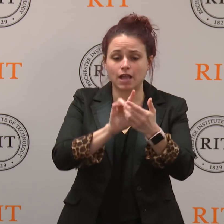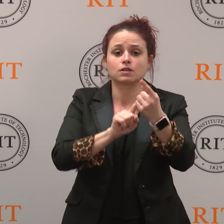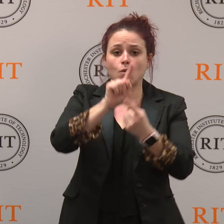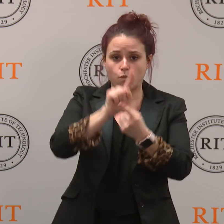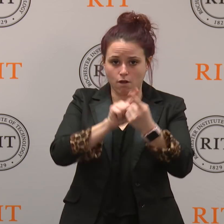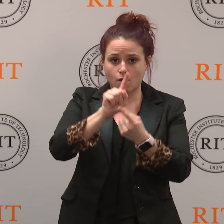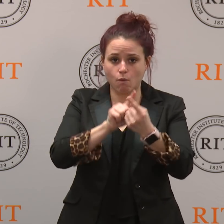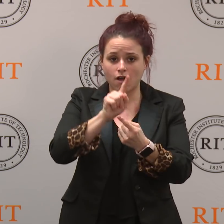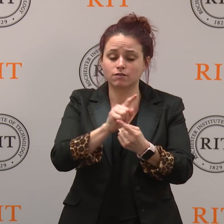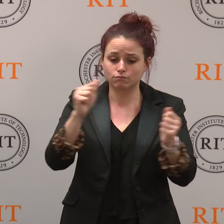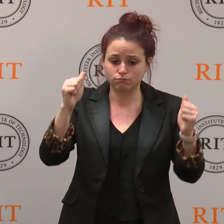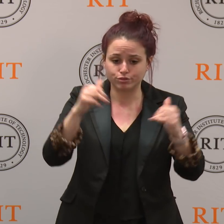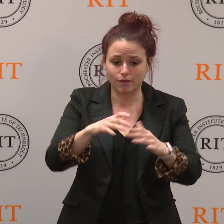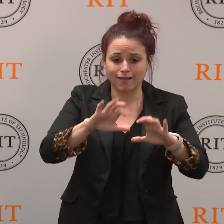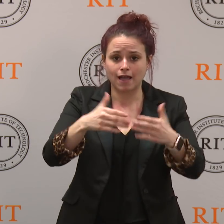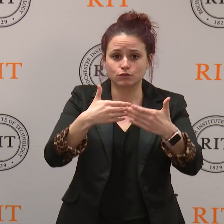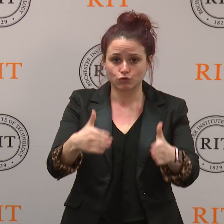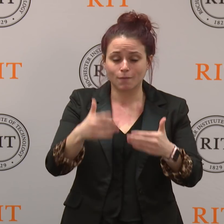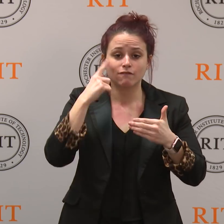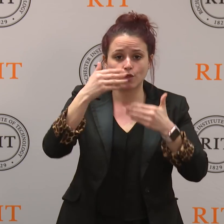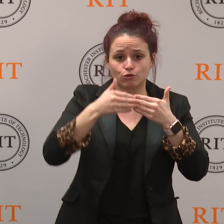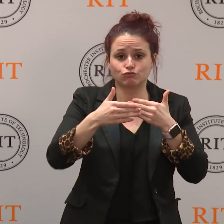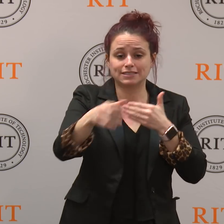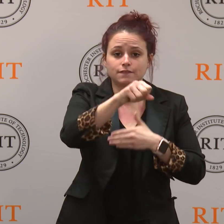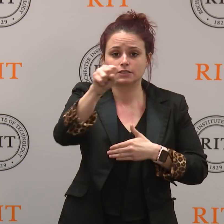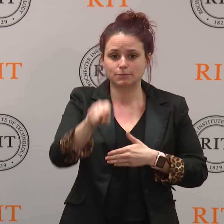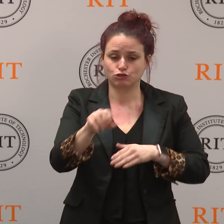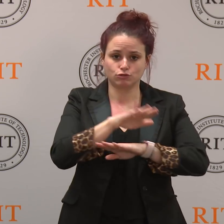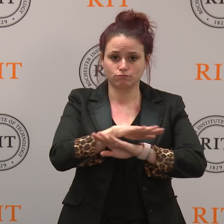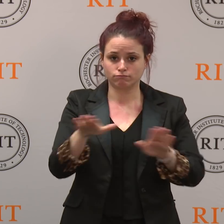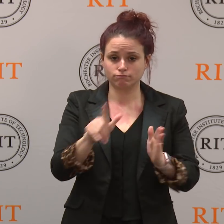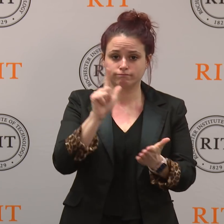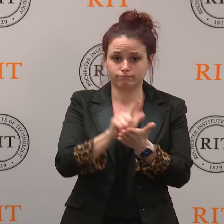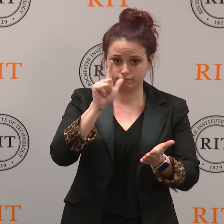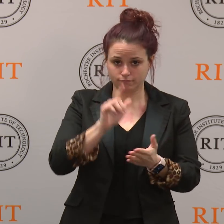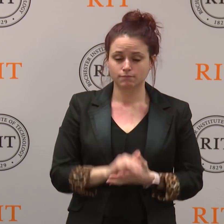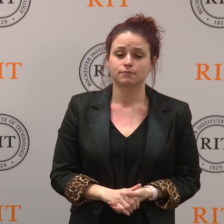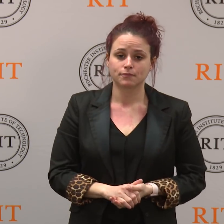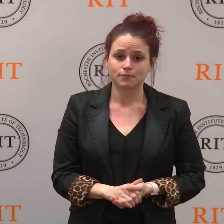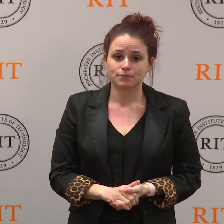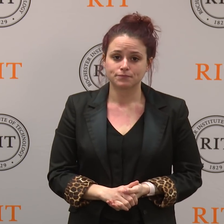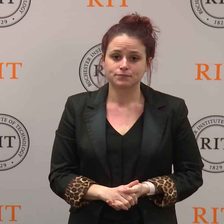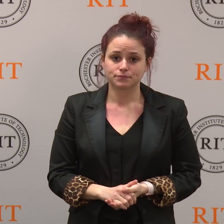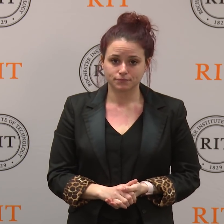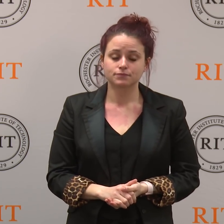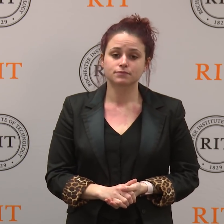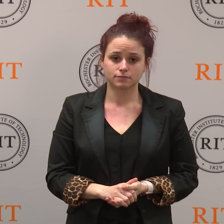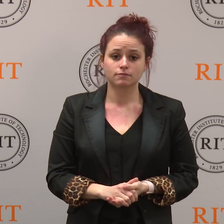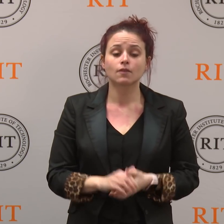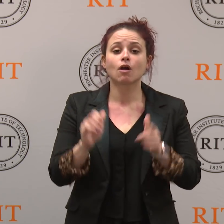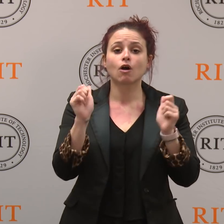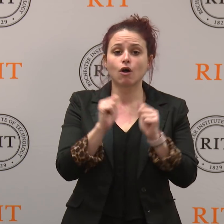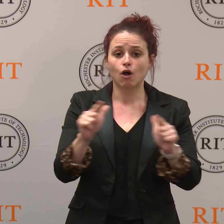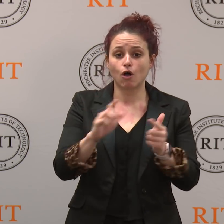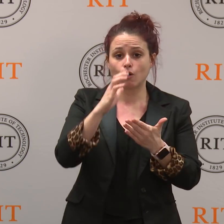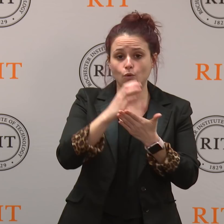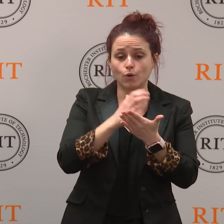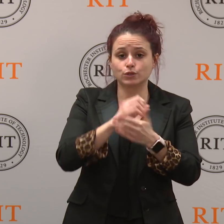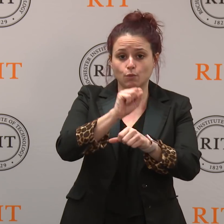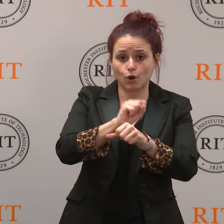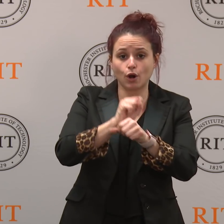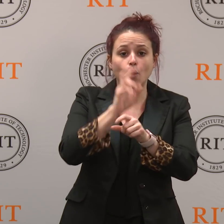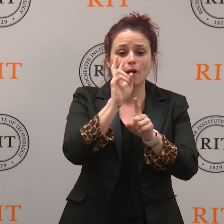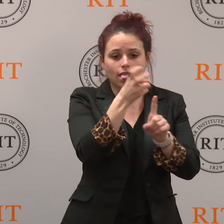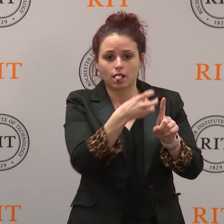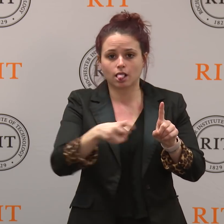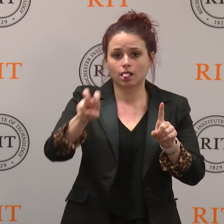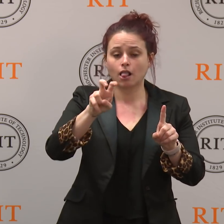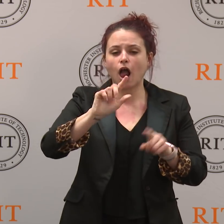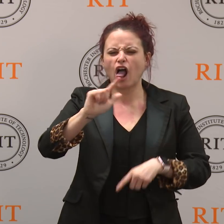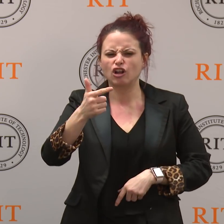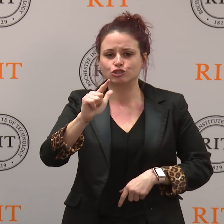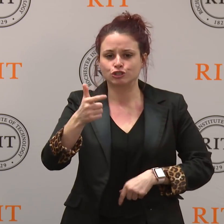for the remainder of the semester. All coursework is moving to alternative delivery methods,